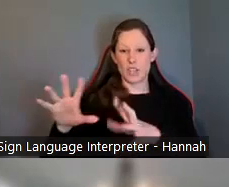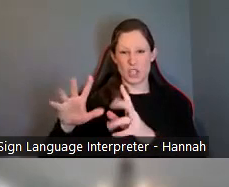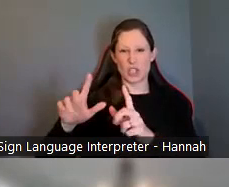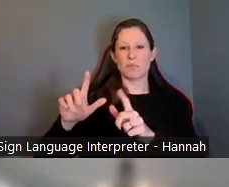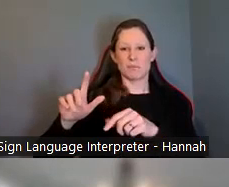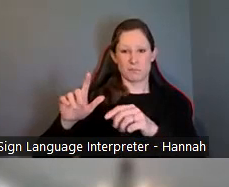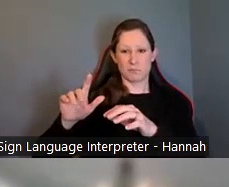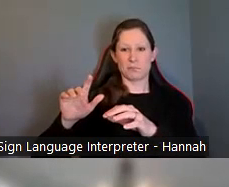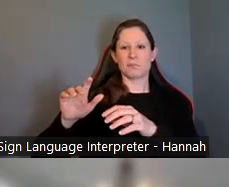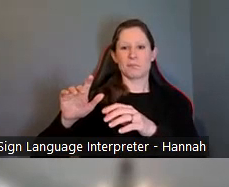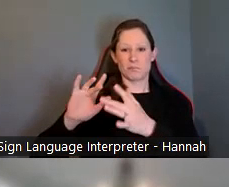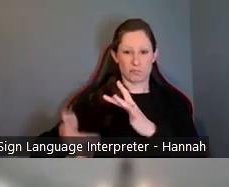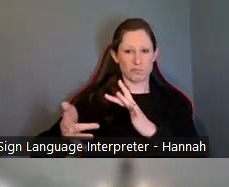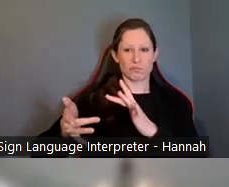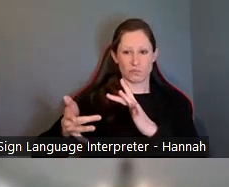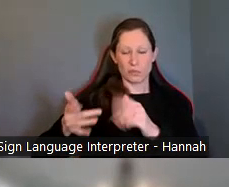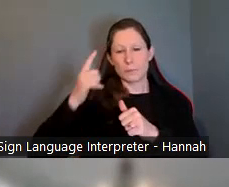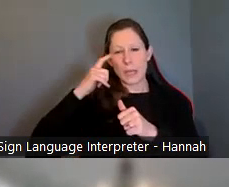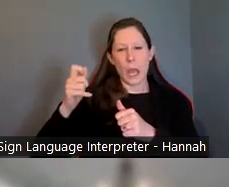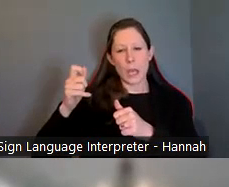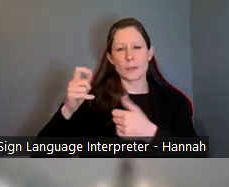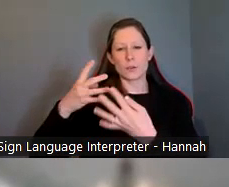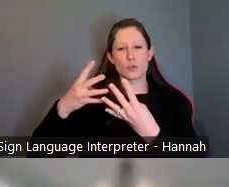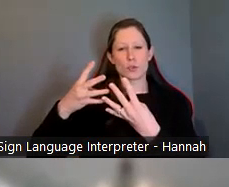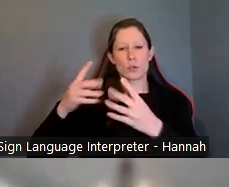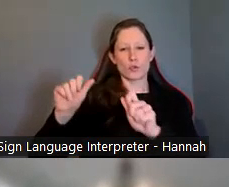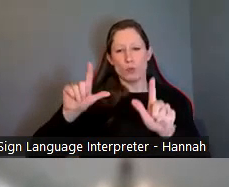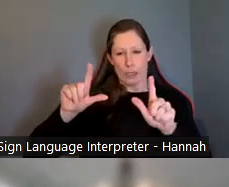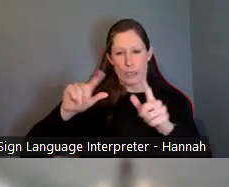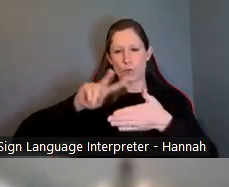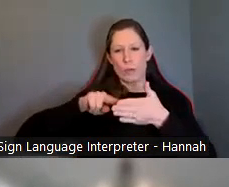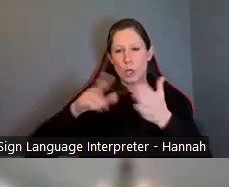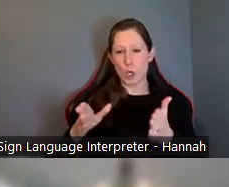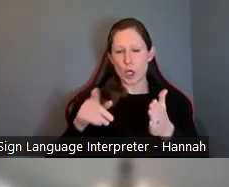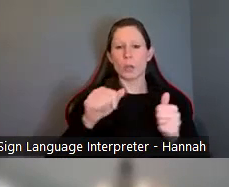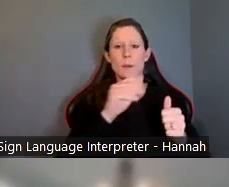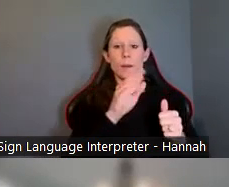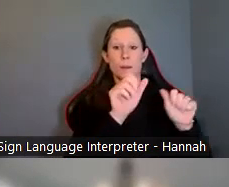You may chat directly with hosts or panelists.